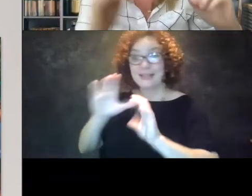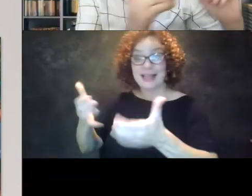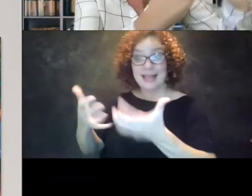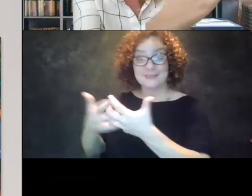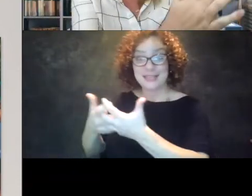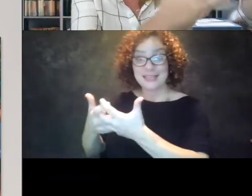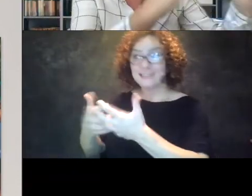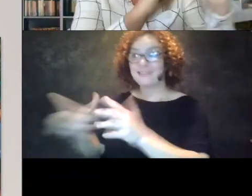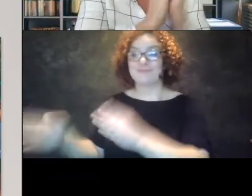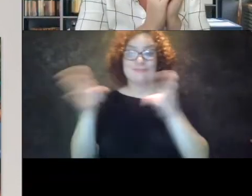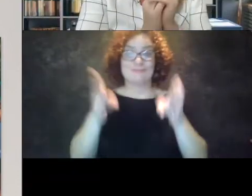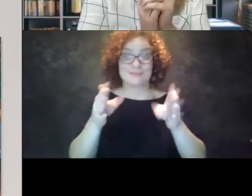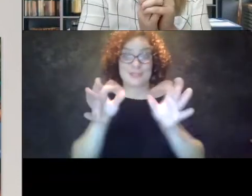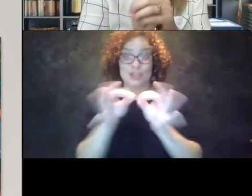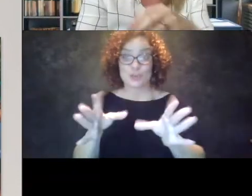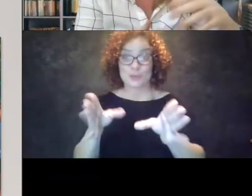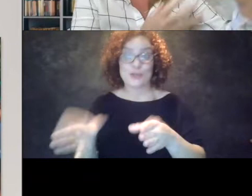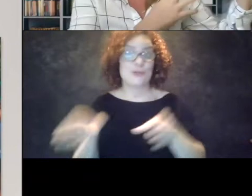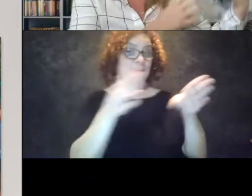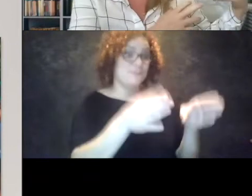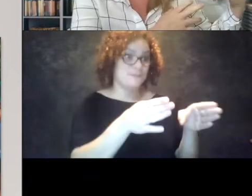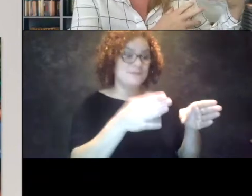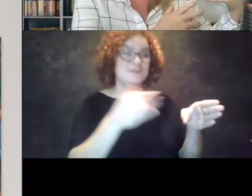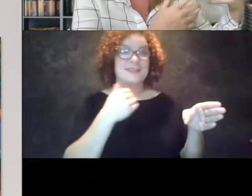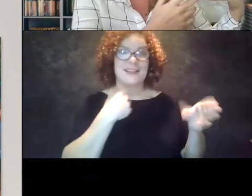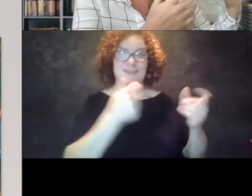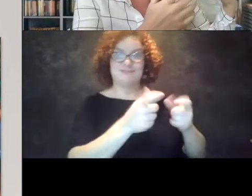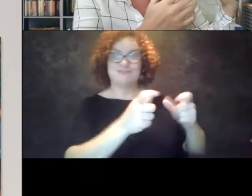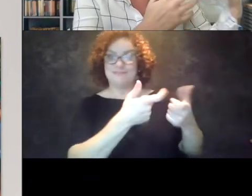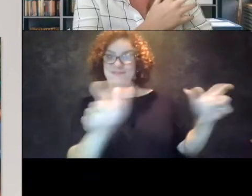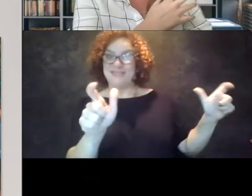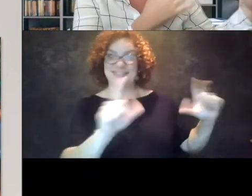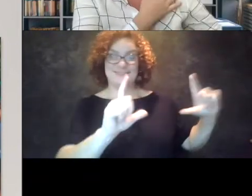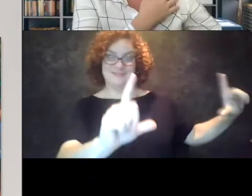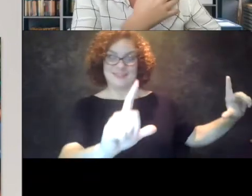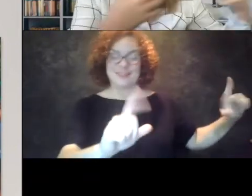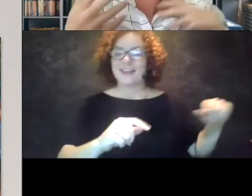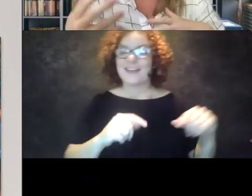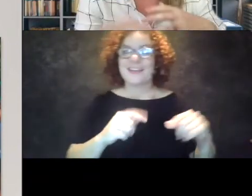Have an interpreter. Had like an iPad, to do the sound, or for the teacher to see the